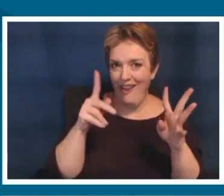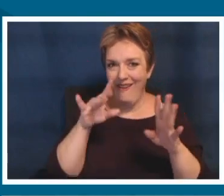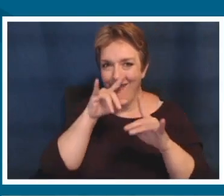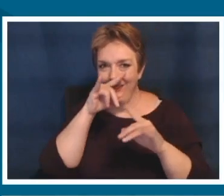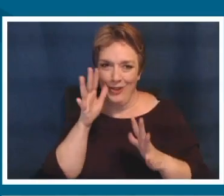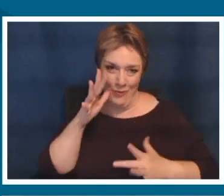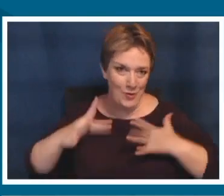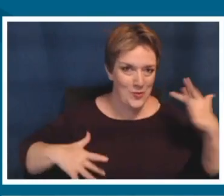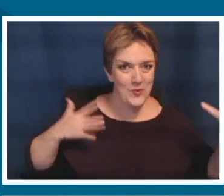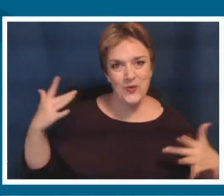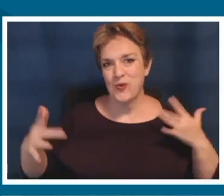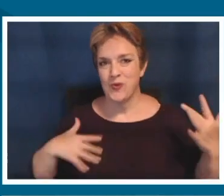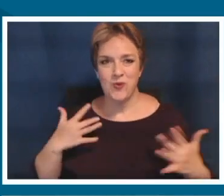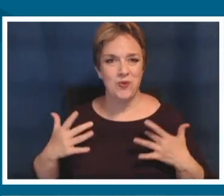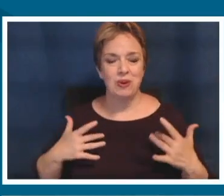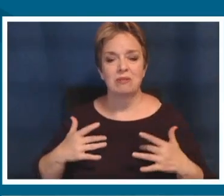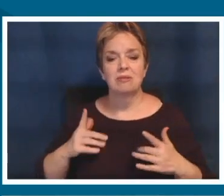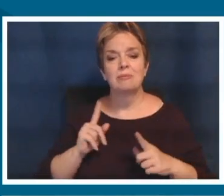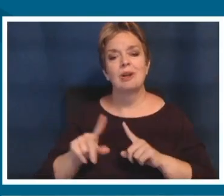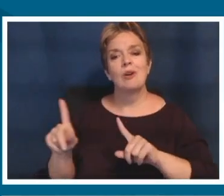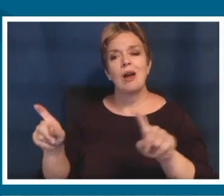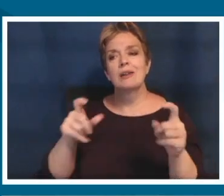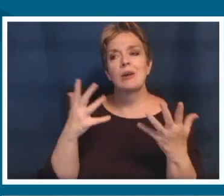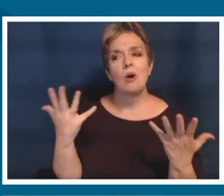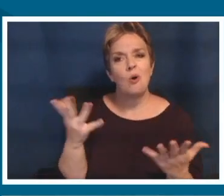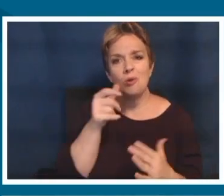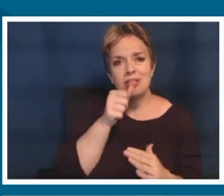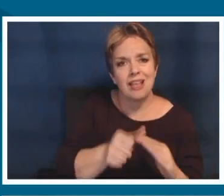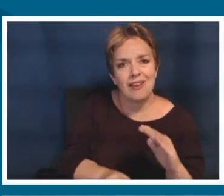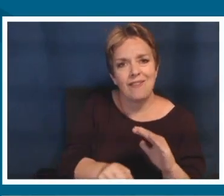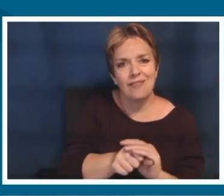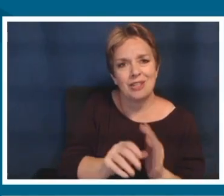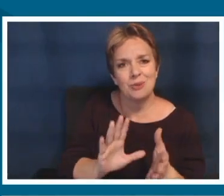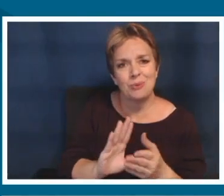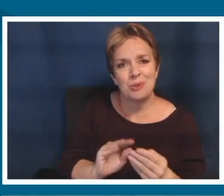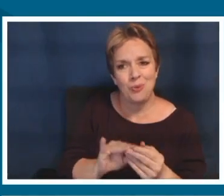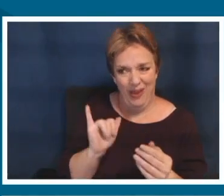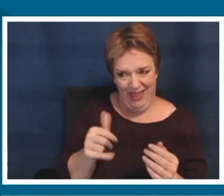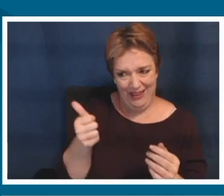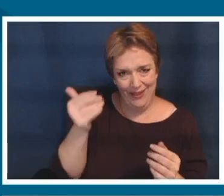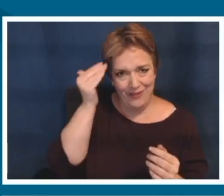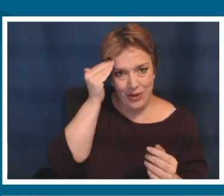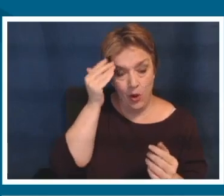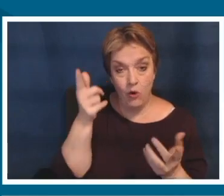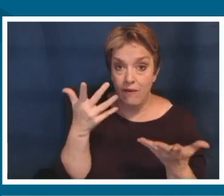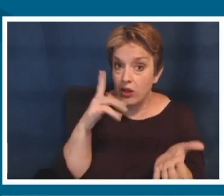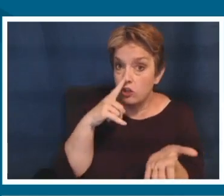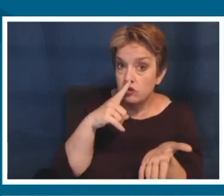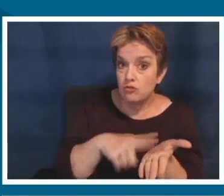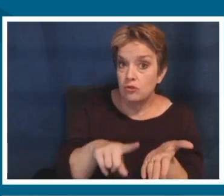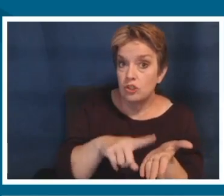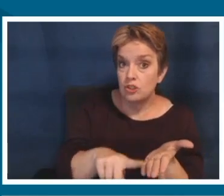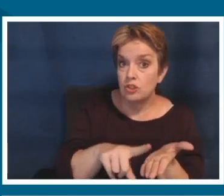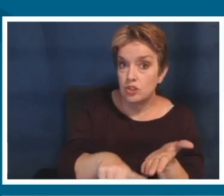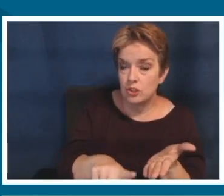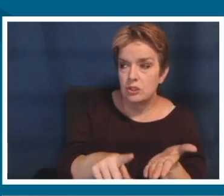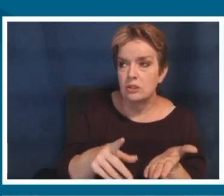what is the invisible story that you know about now that you've done this research what's the story that you think